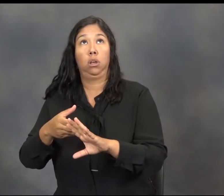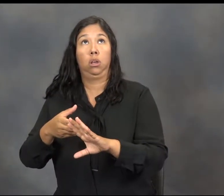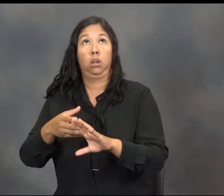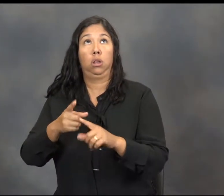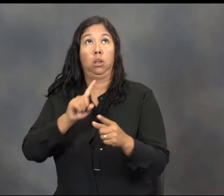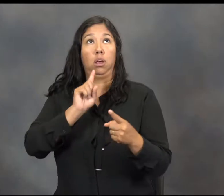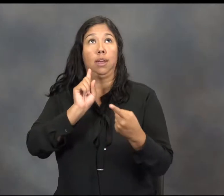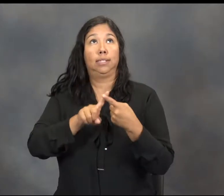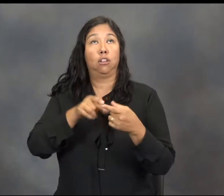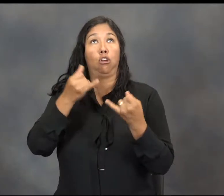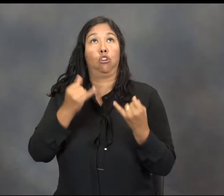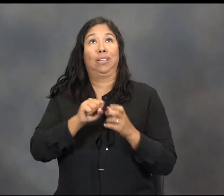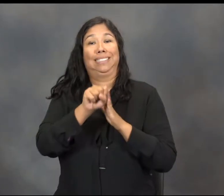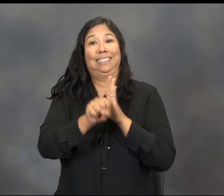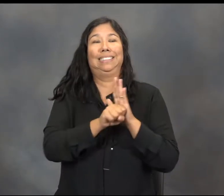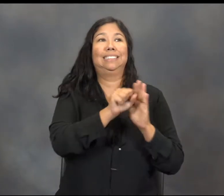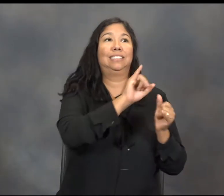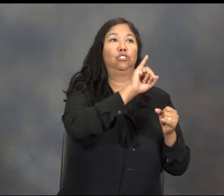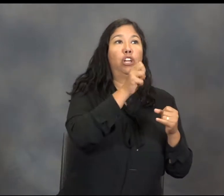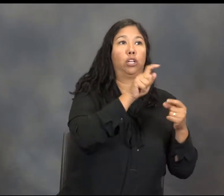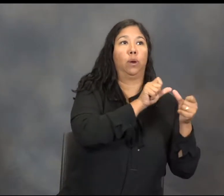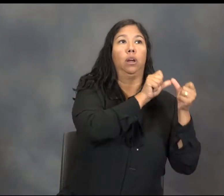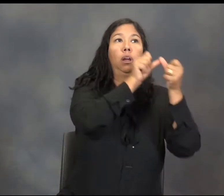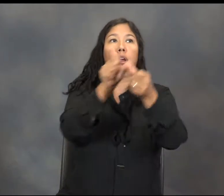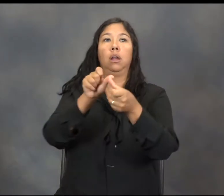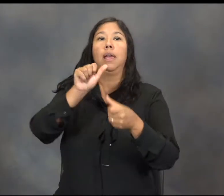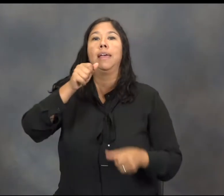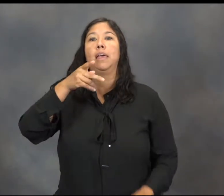You know, usually April 15th.